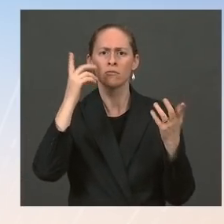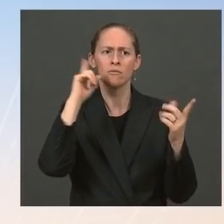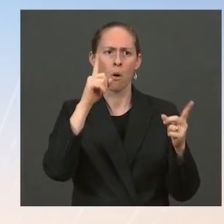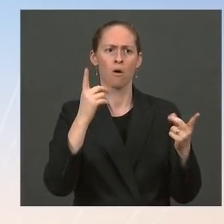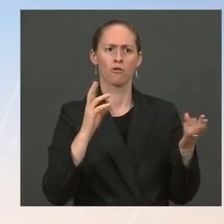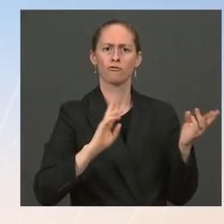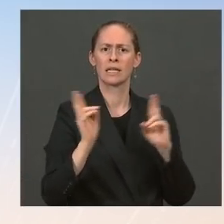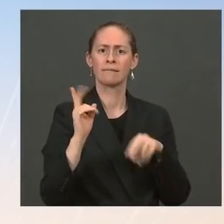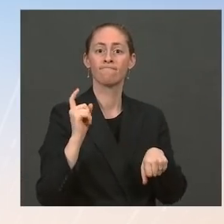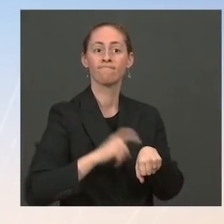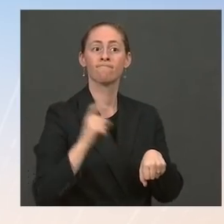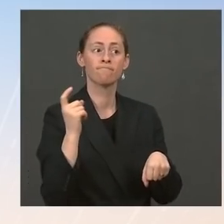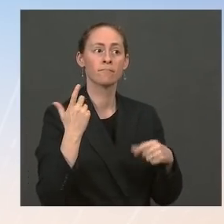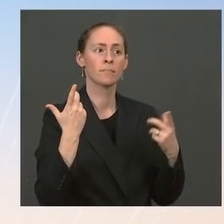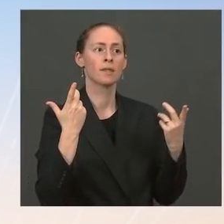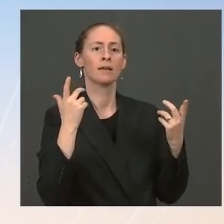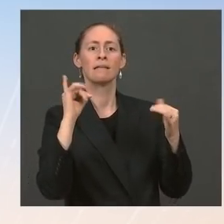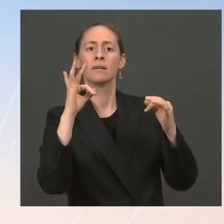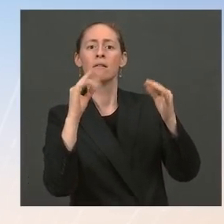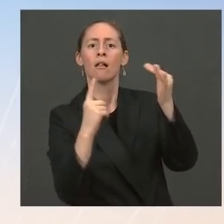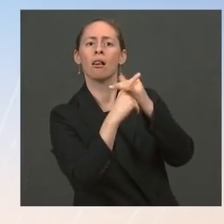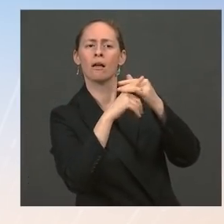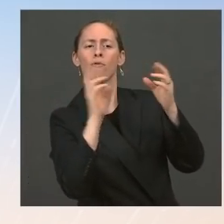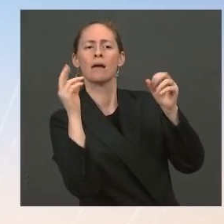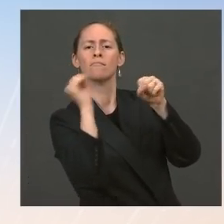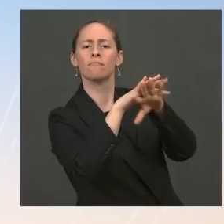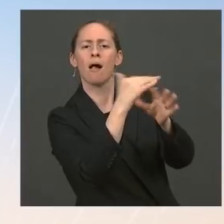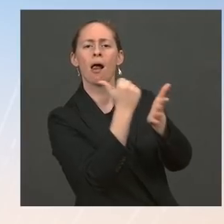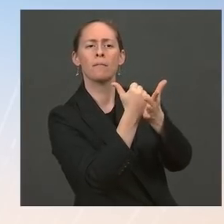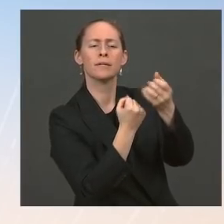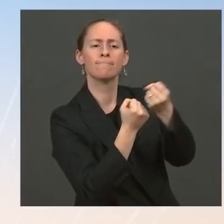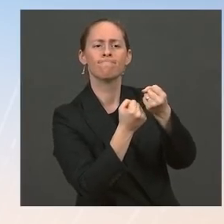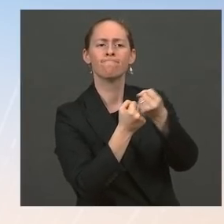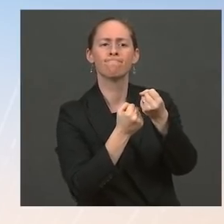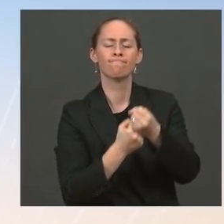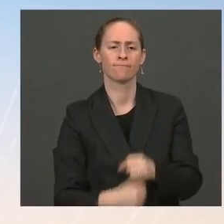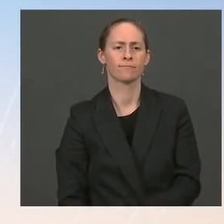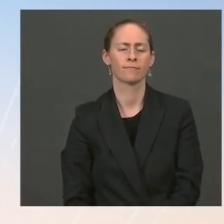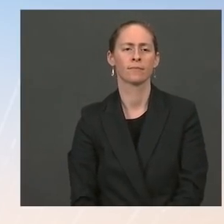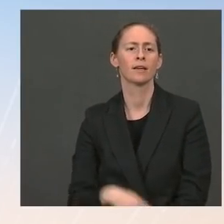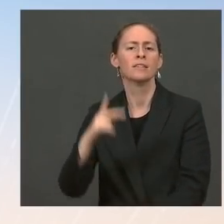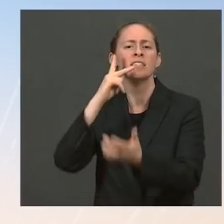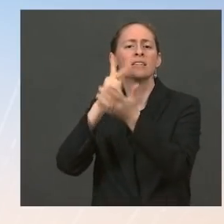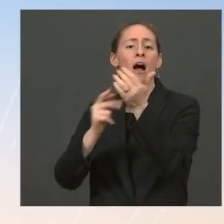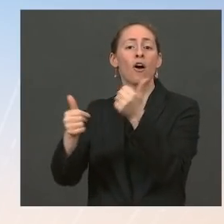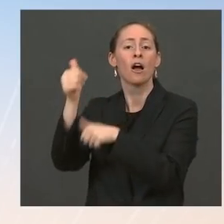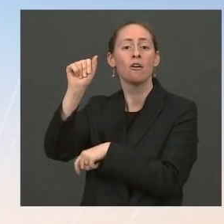And as Secretary Austin has conveyed, a vaccinated force is a "more ready force."